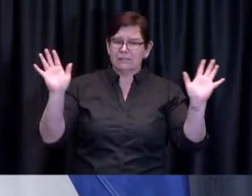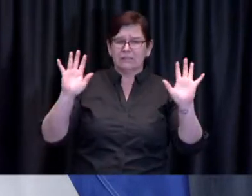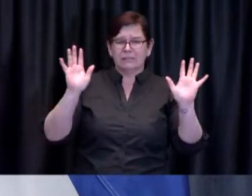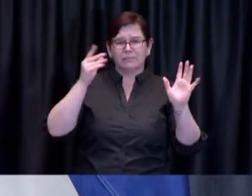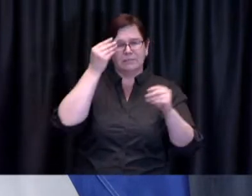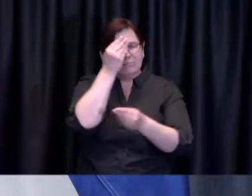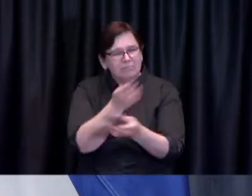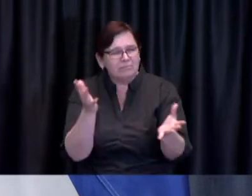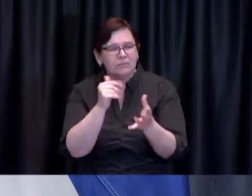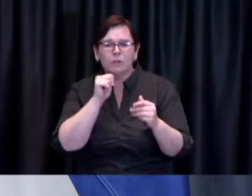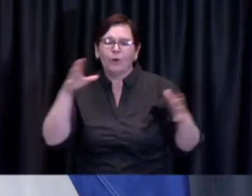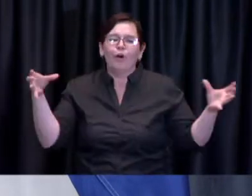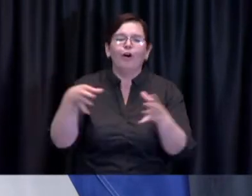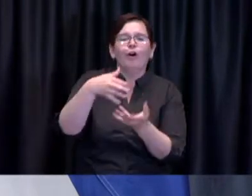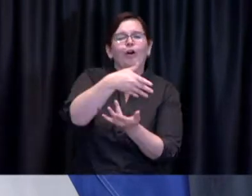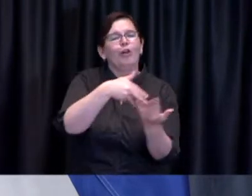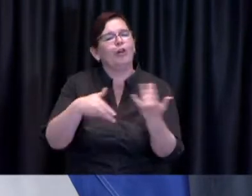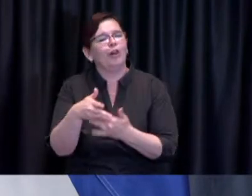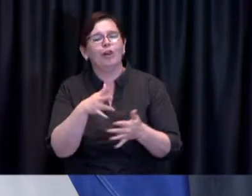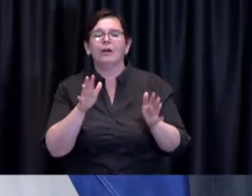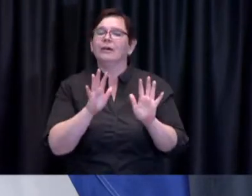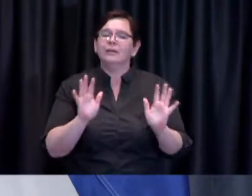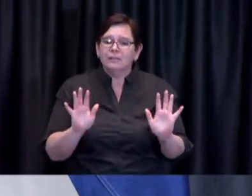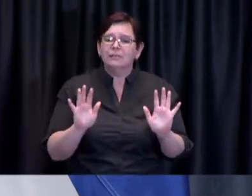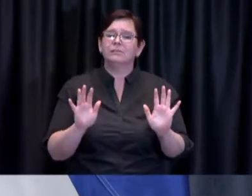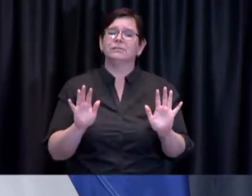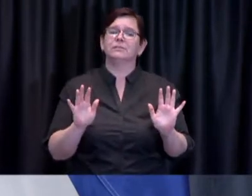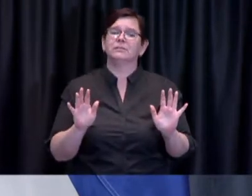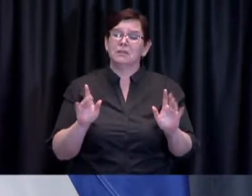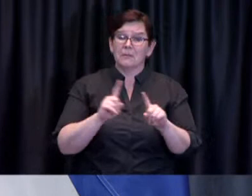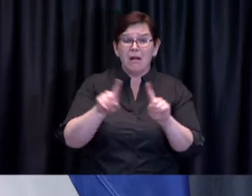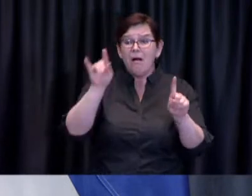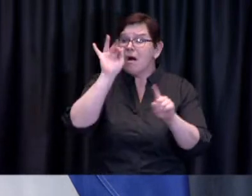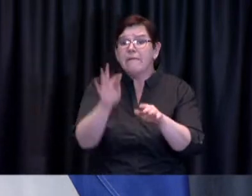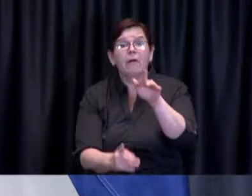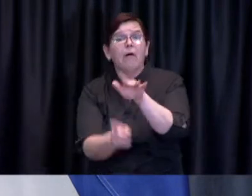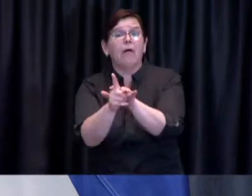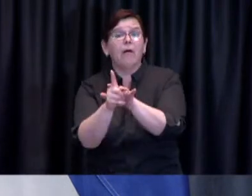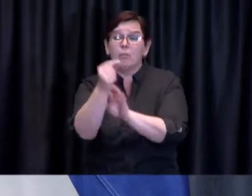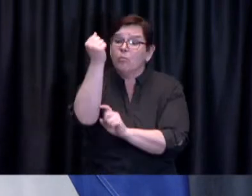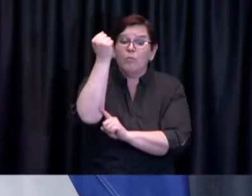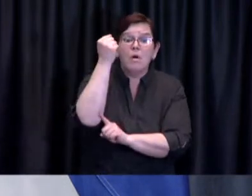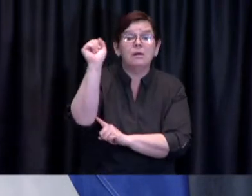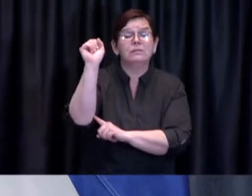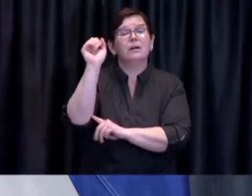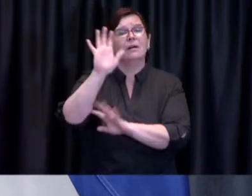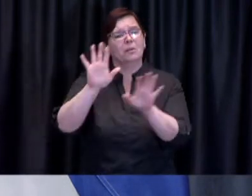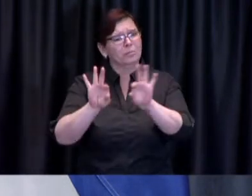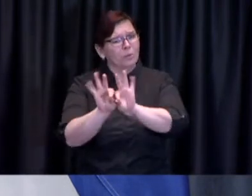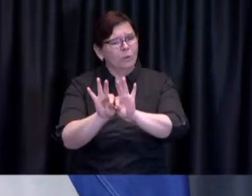would repeat again if you do protest please do so peacefully we will not accept and we cannot accept